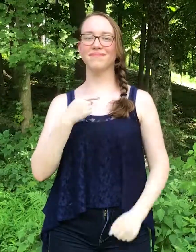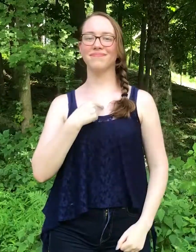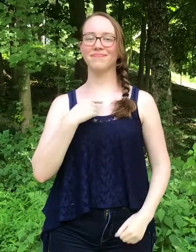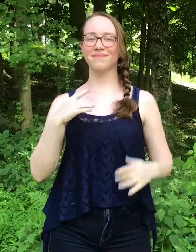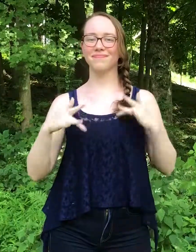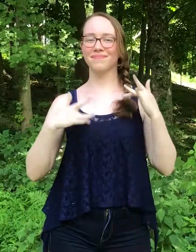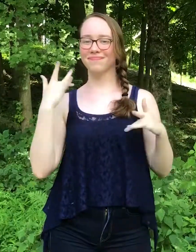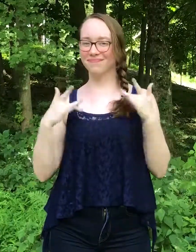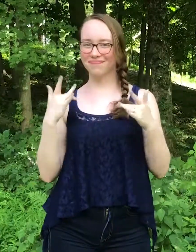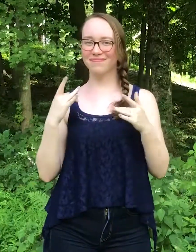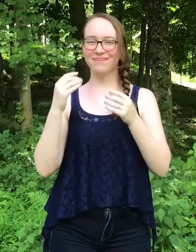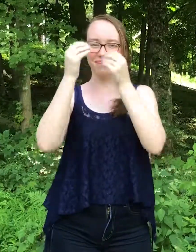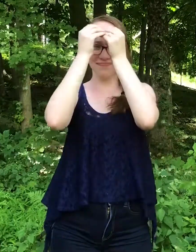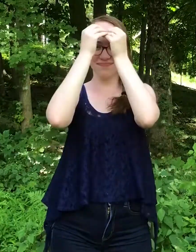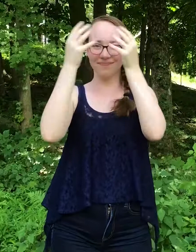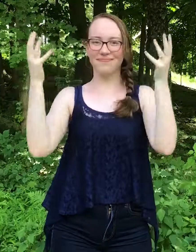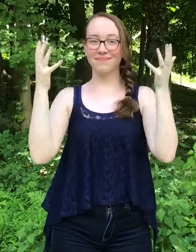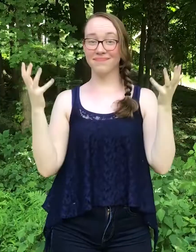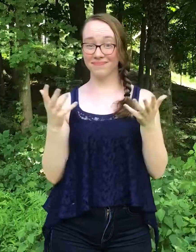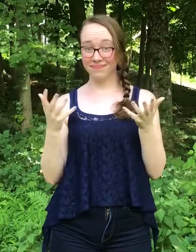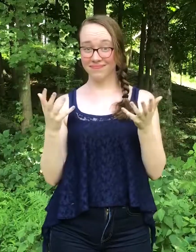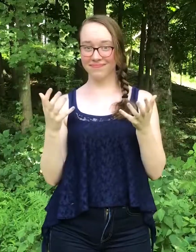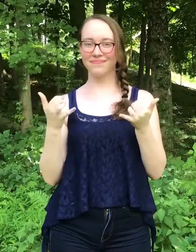I am excited to inform you all that